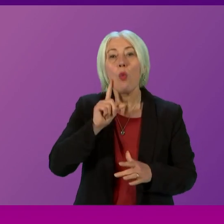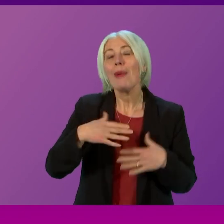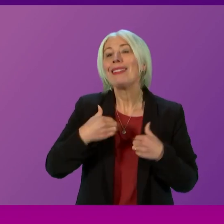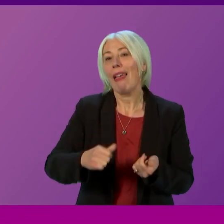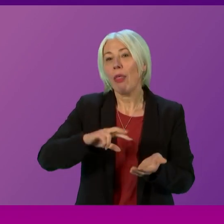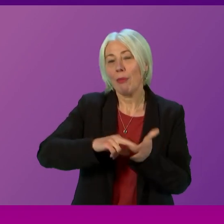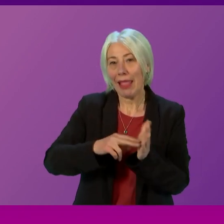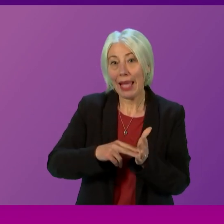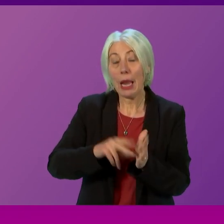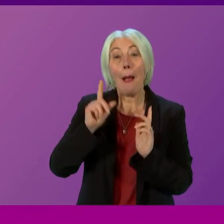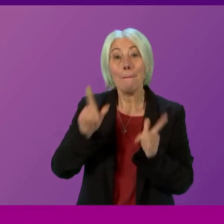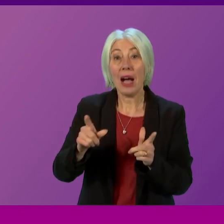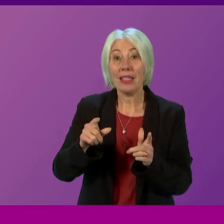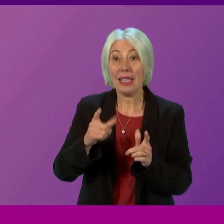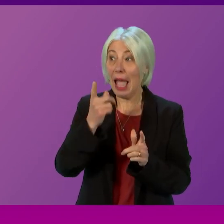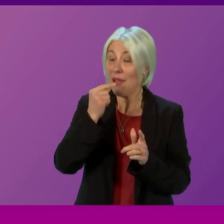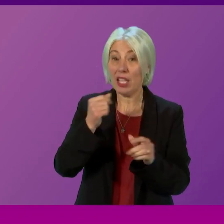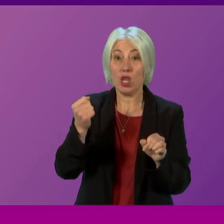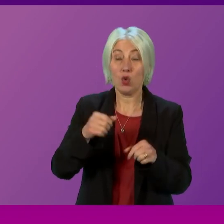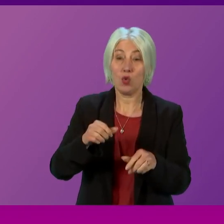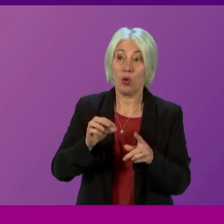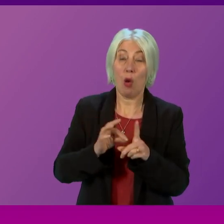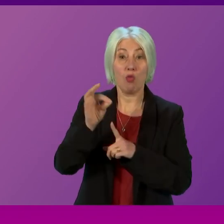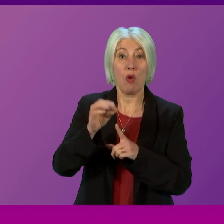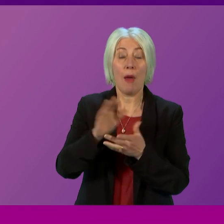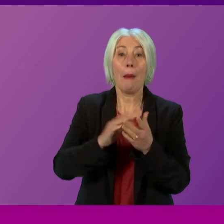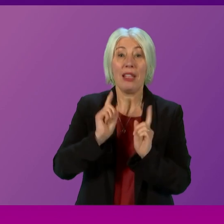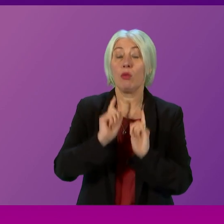our ability to do that will be augmented by the appointment early in the new year.